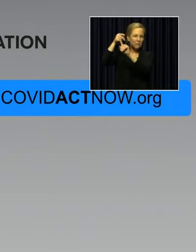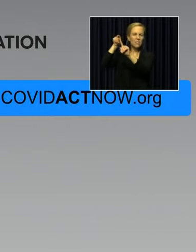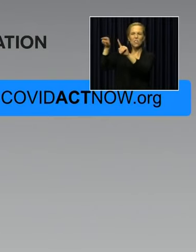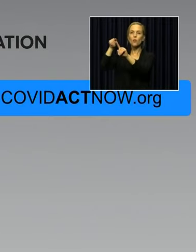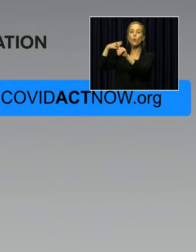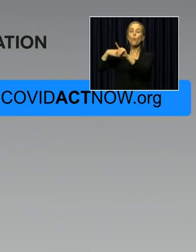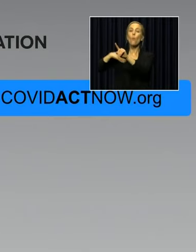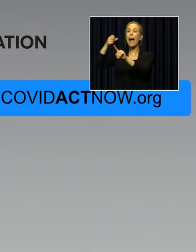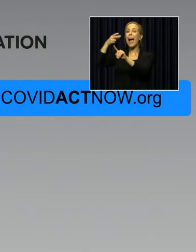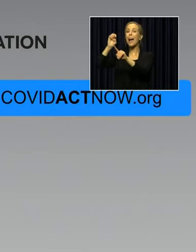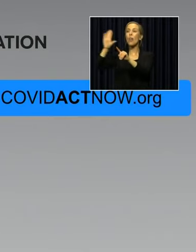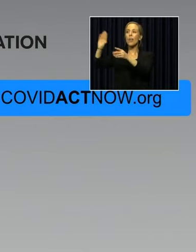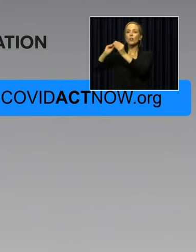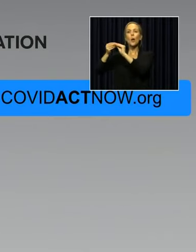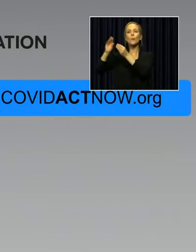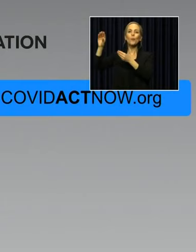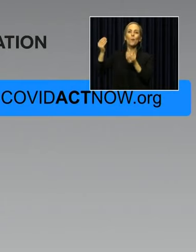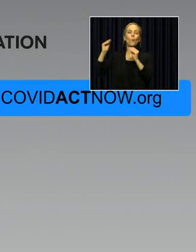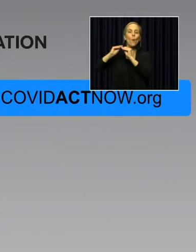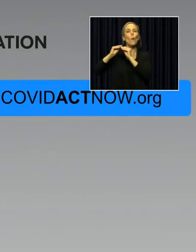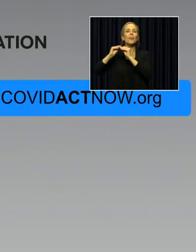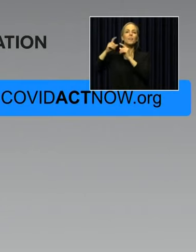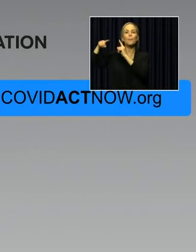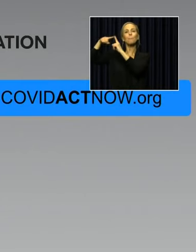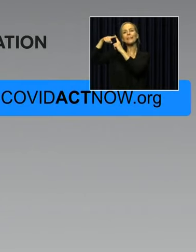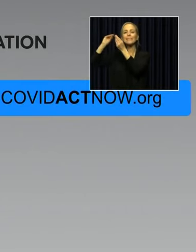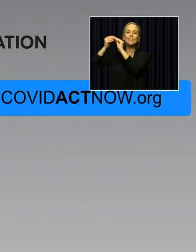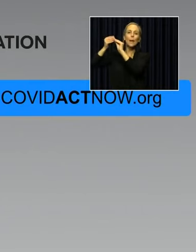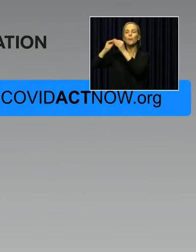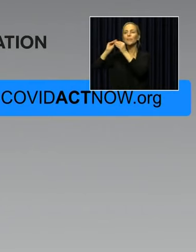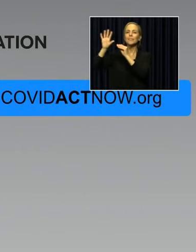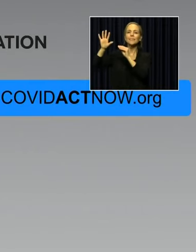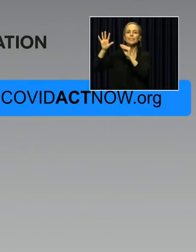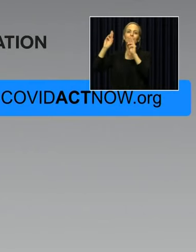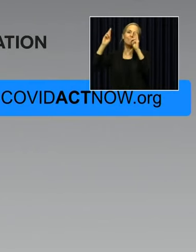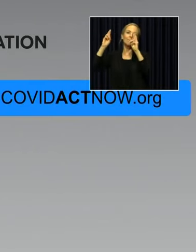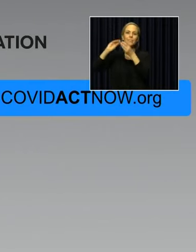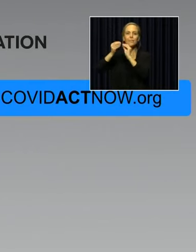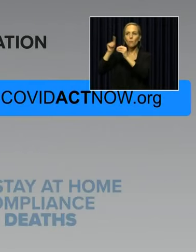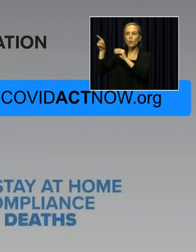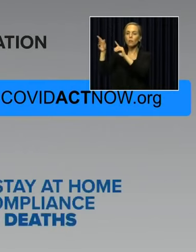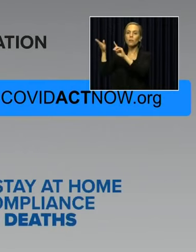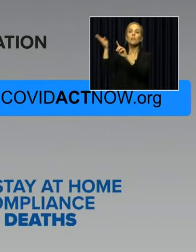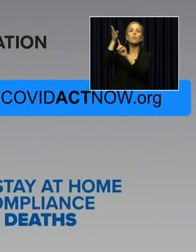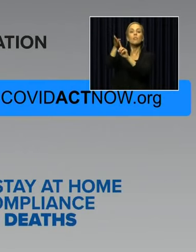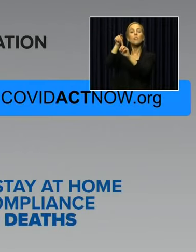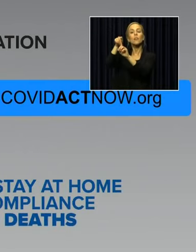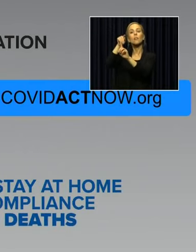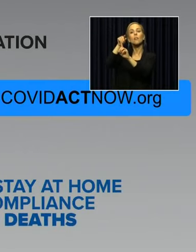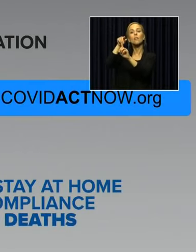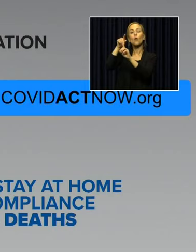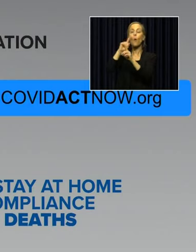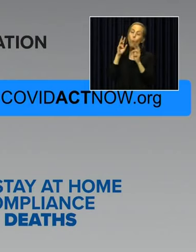I THINK A COUPLE WAYS TO SHOW THAT YOU ARE DOING A GOOD JOB, THOUGH WE ALWAYS NEED TO DO